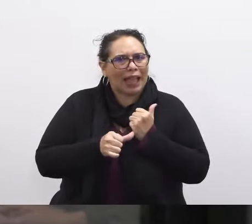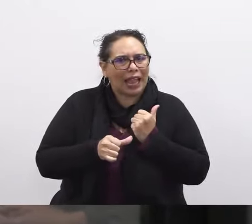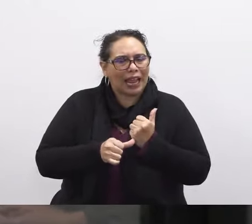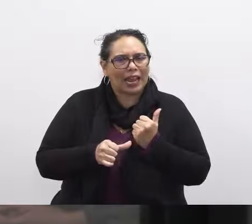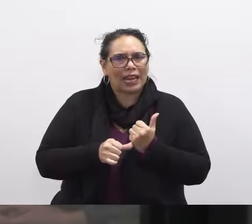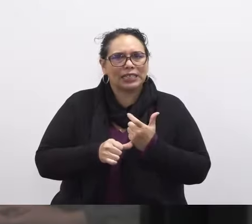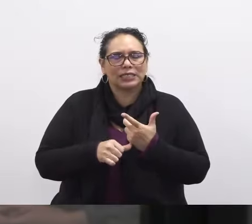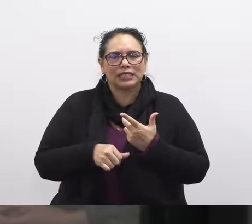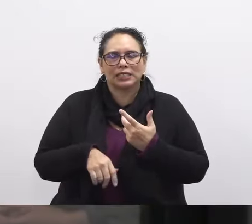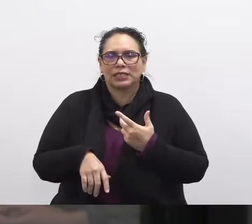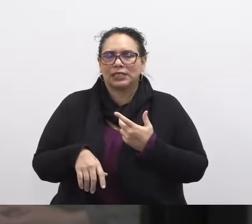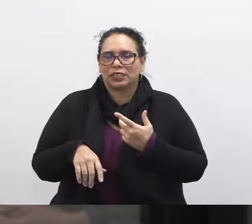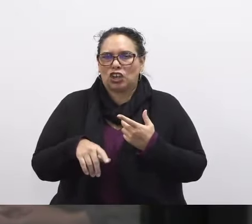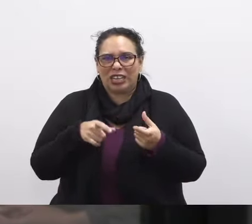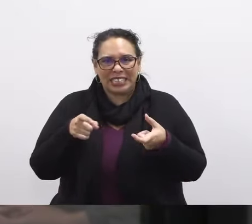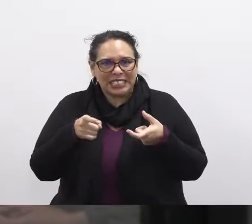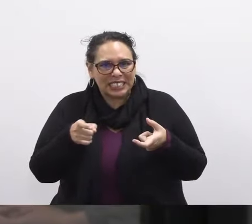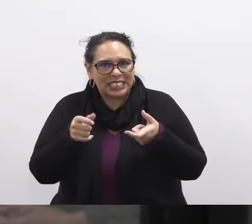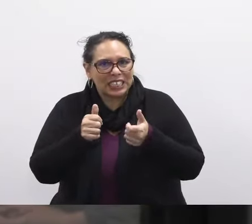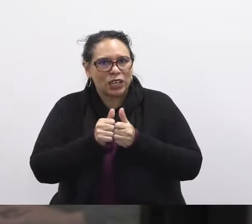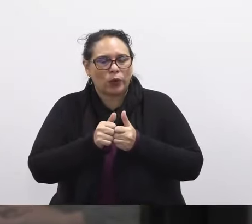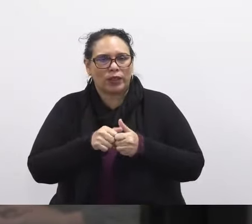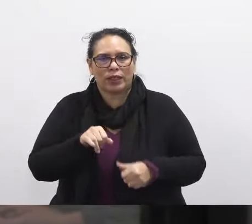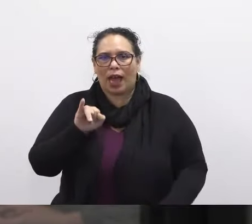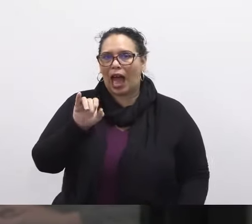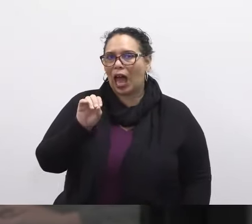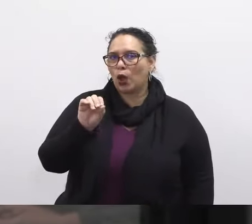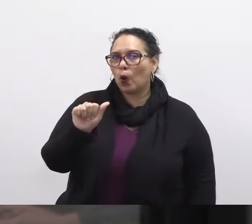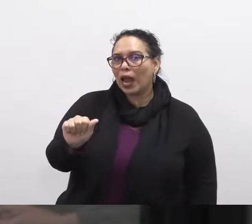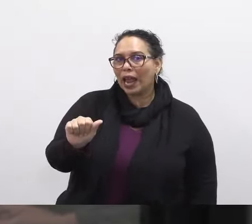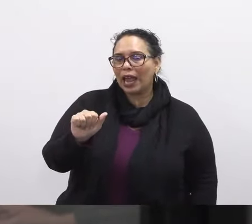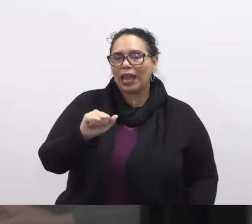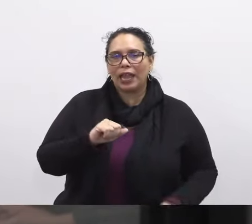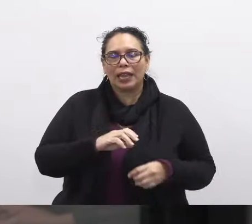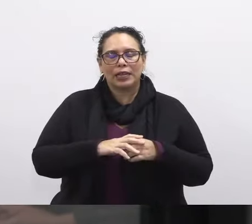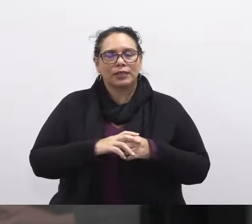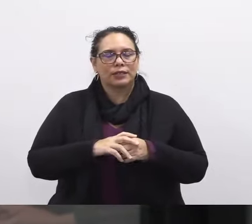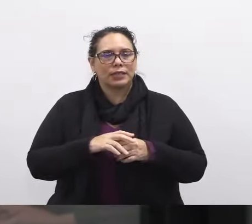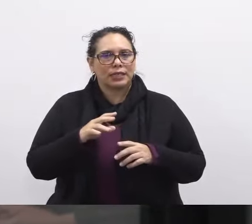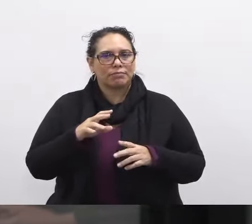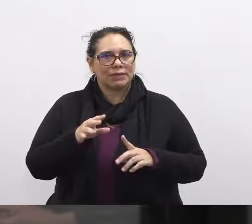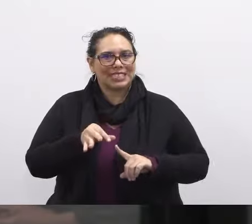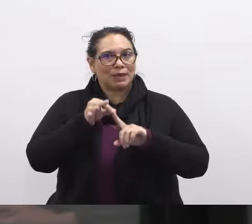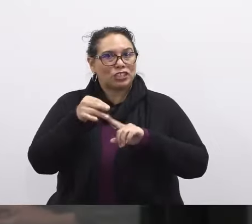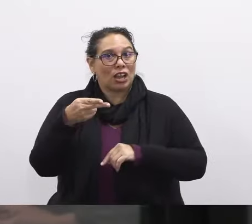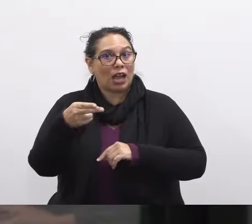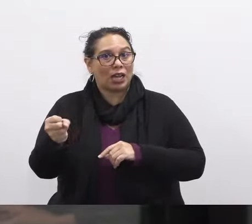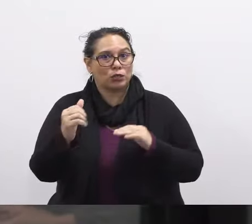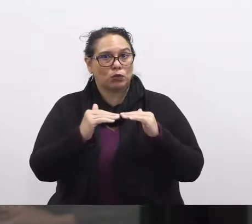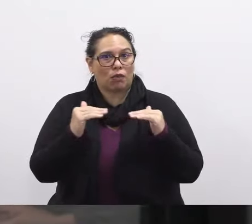are having to deal with, some of the IOAS in the schools, especially at high school level,